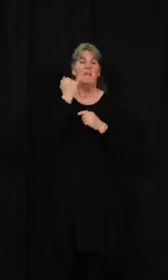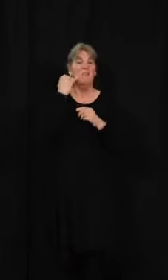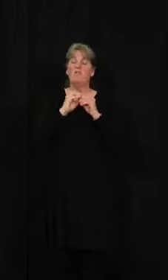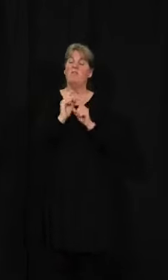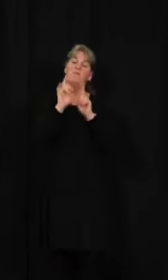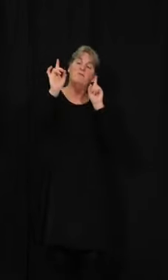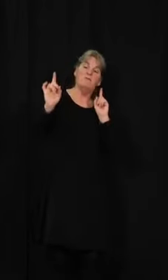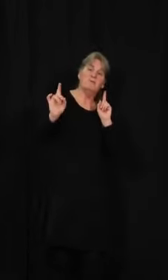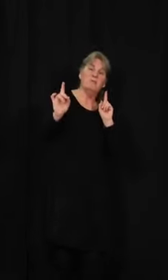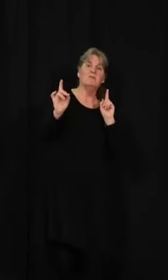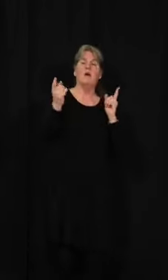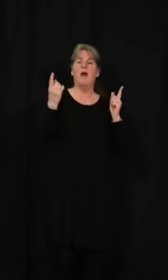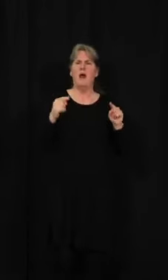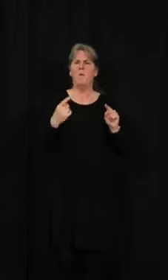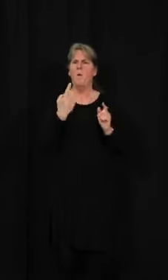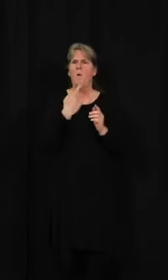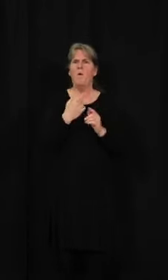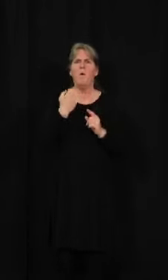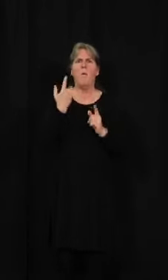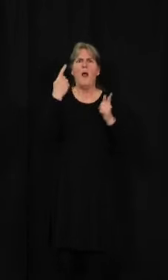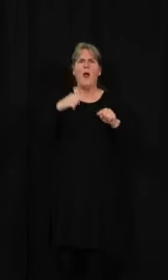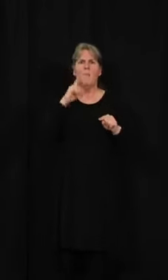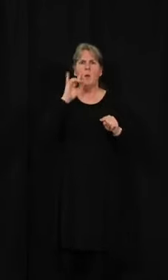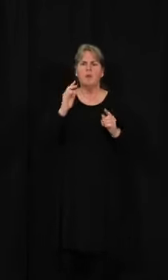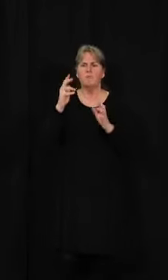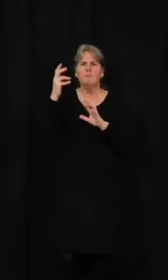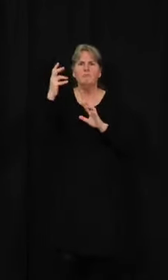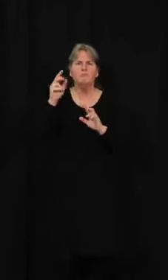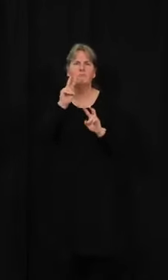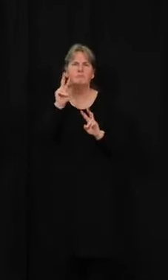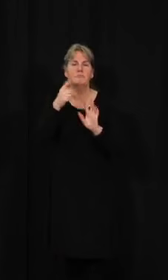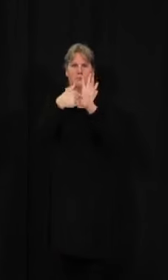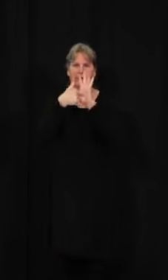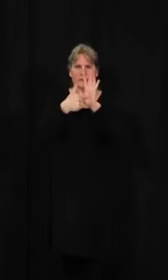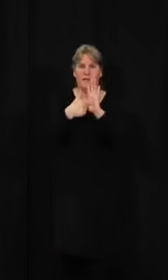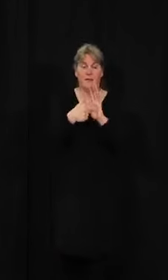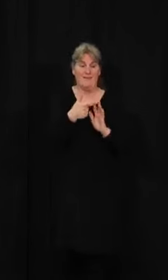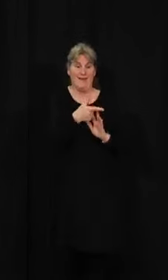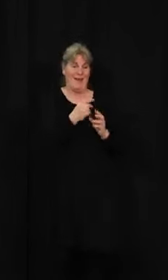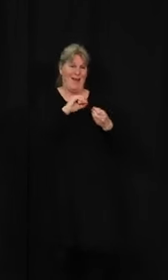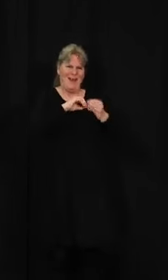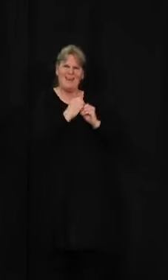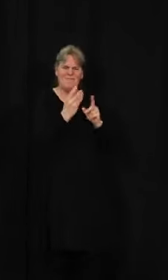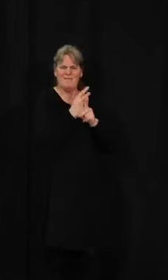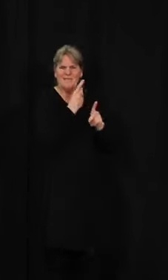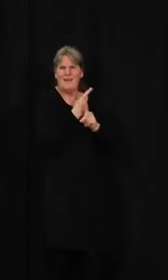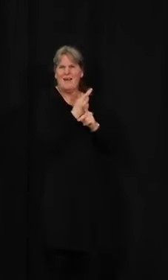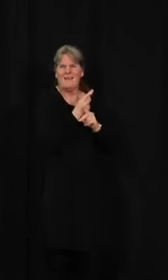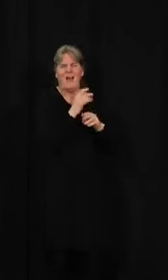self-isolation measures in place in Yukon. For example, we ran the